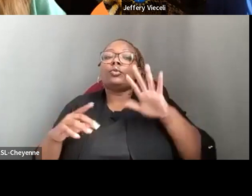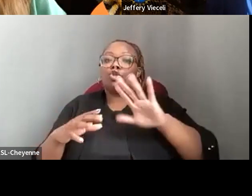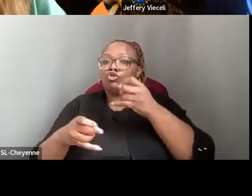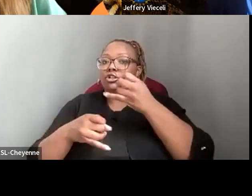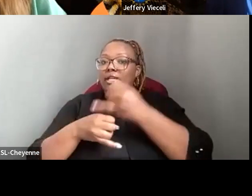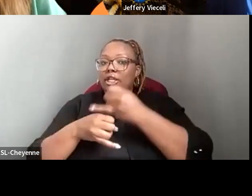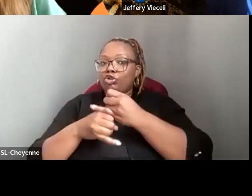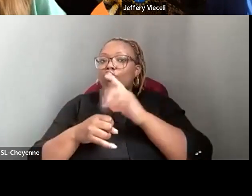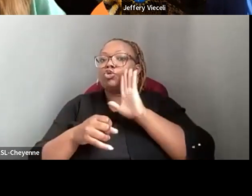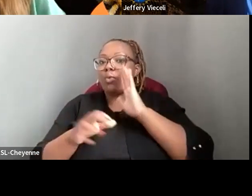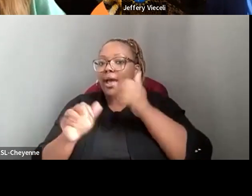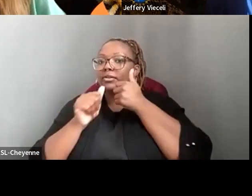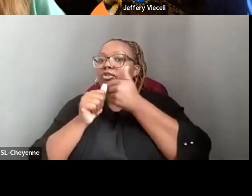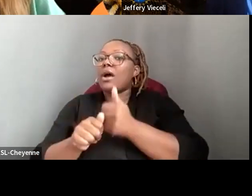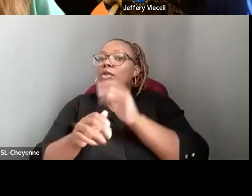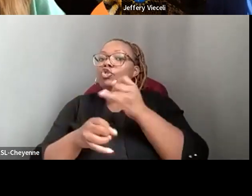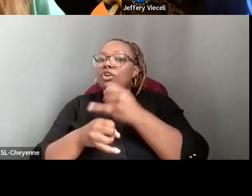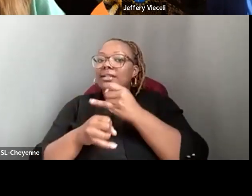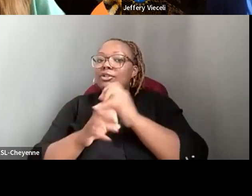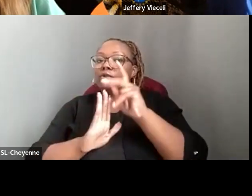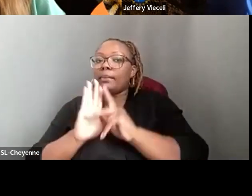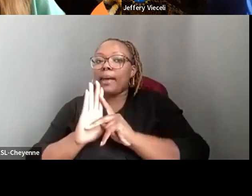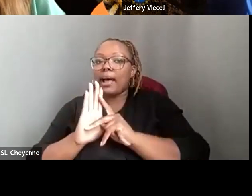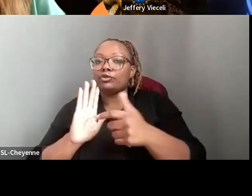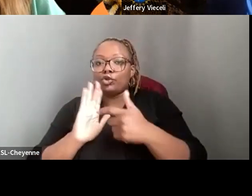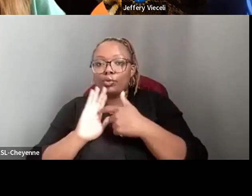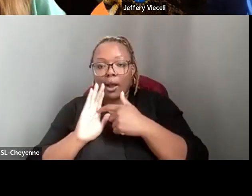You have to follow your institutional policies.